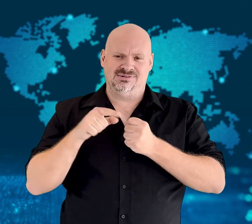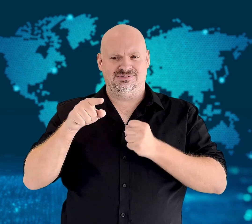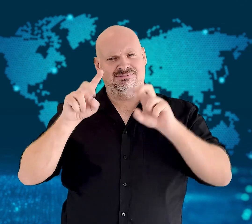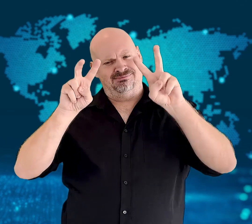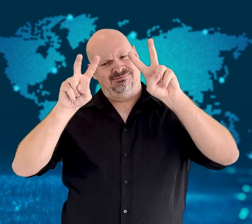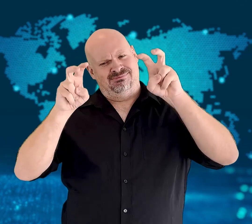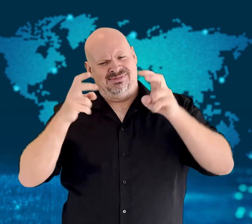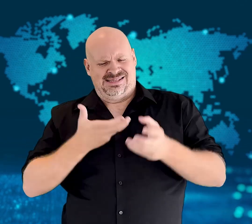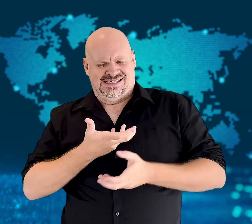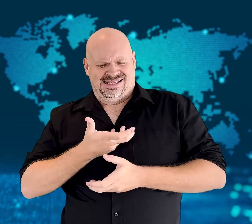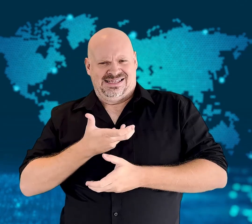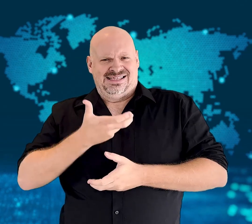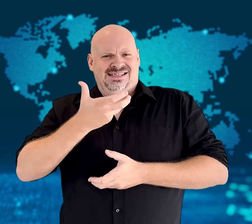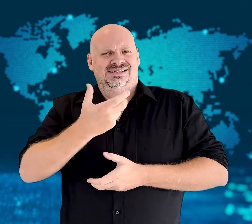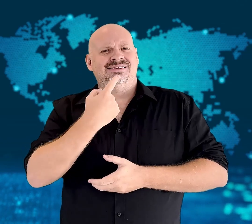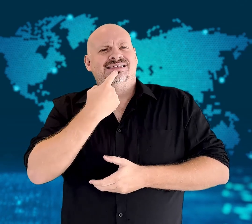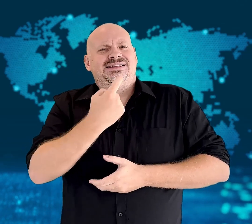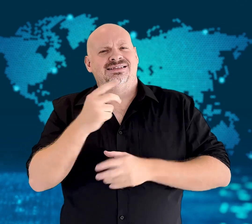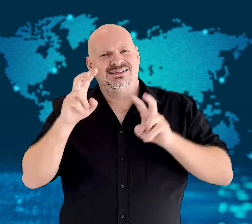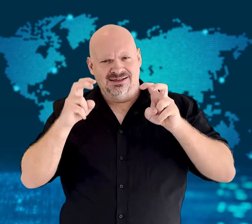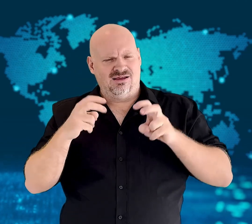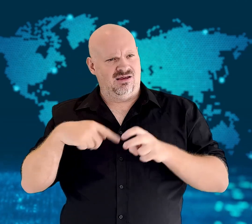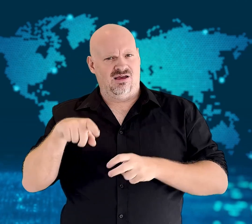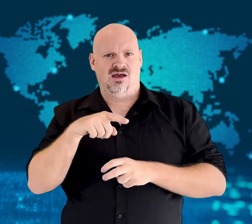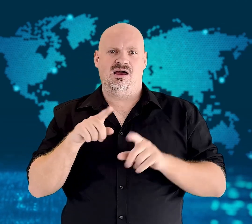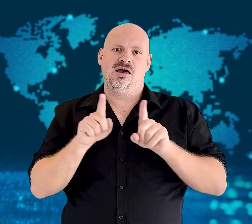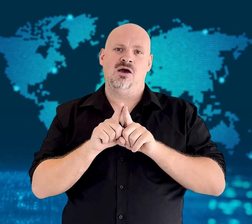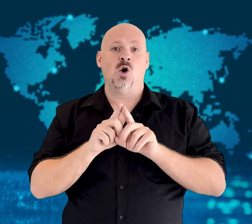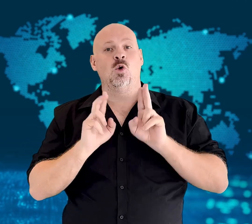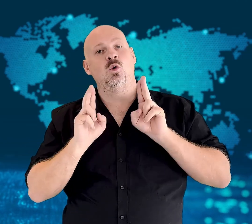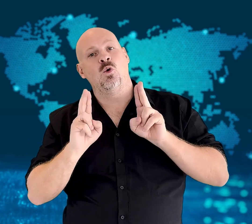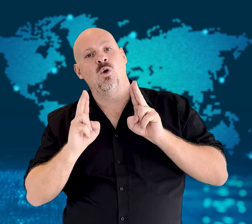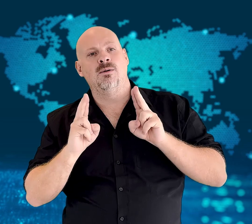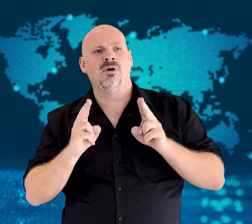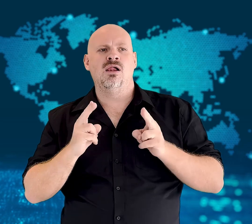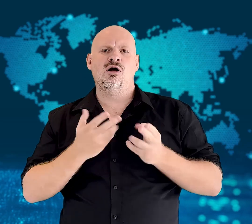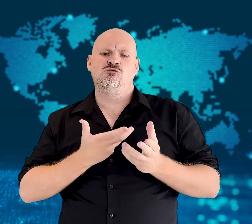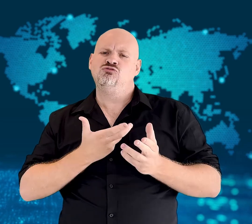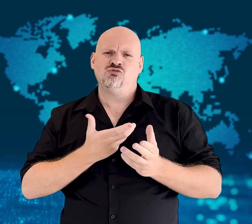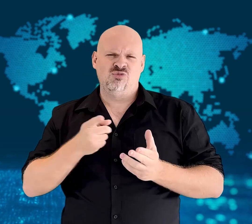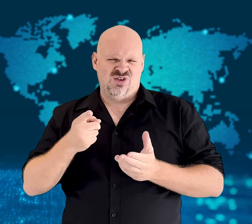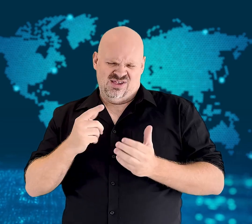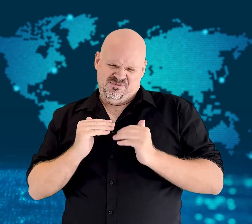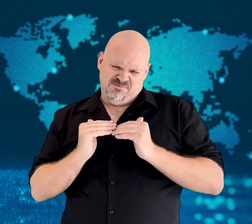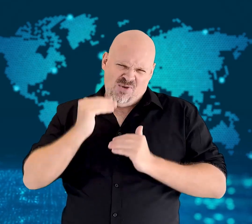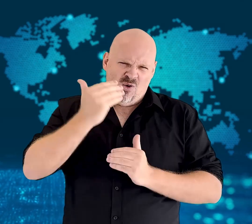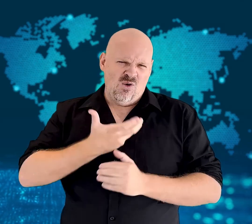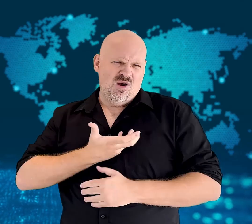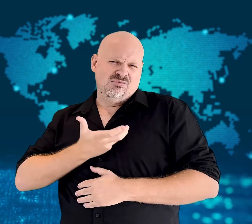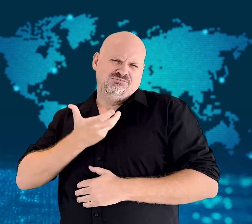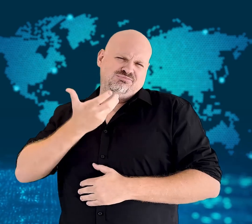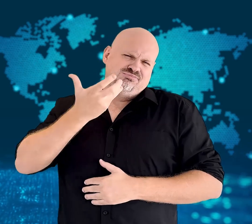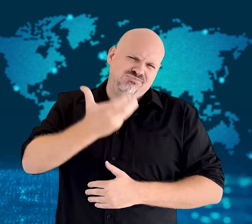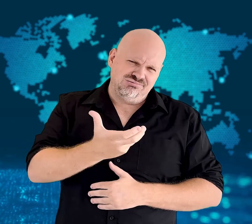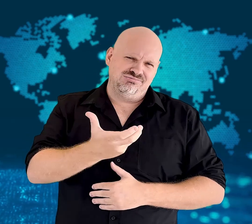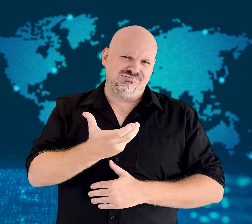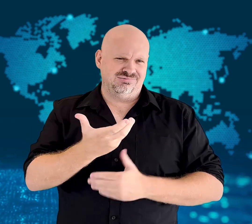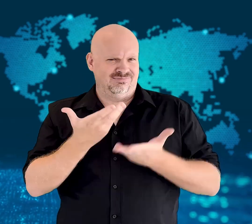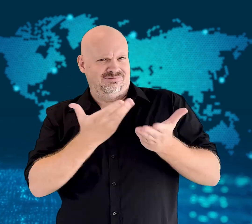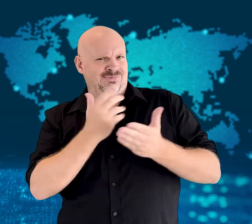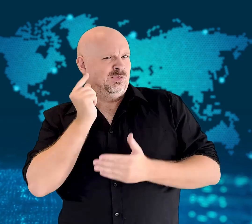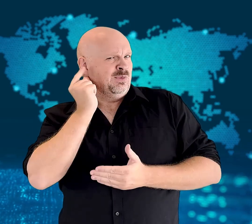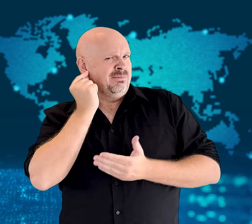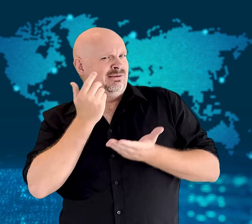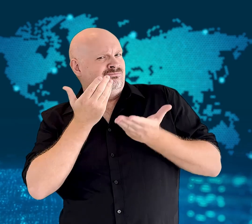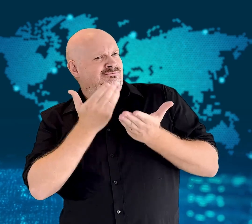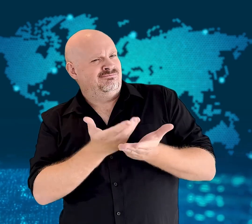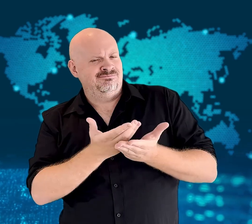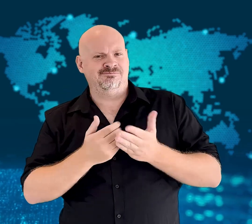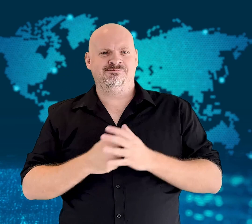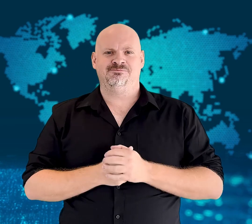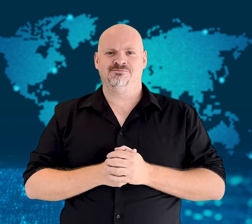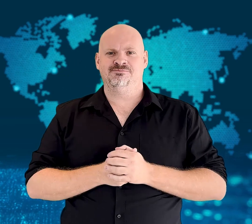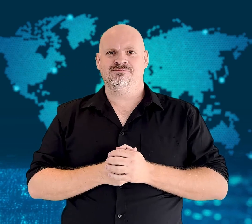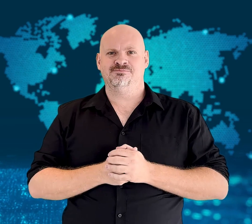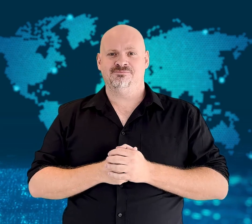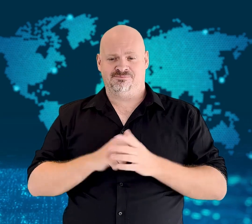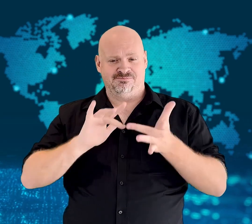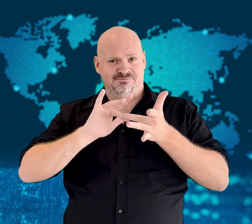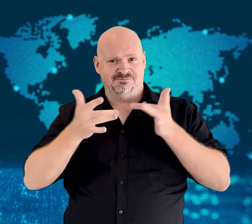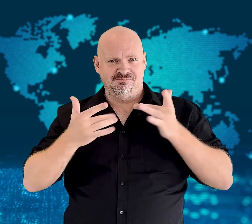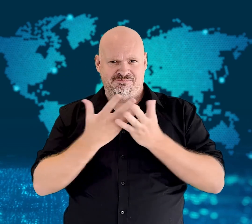"Go the extra mile" is an idiom for going above and beyond expectation.